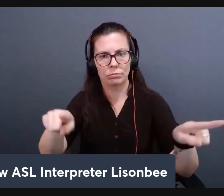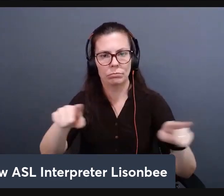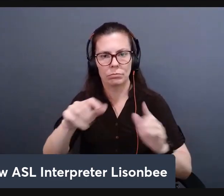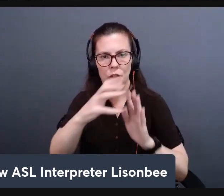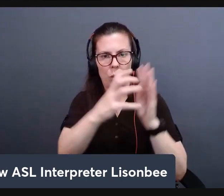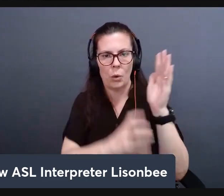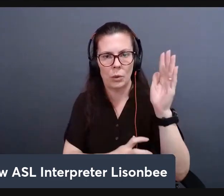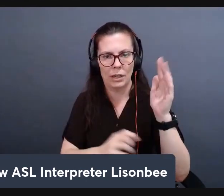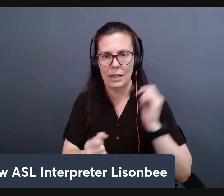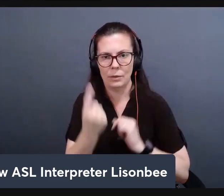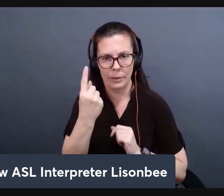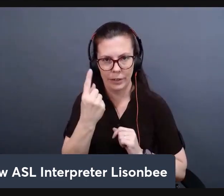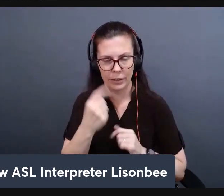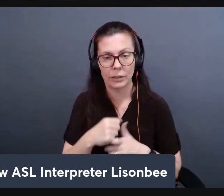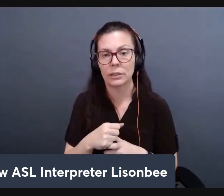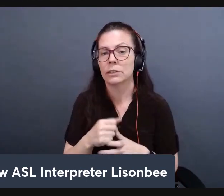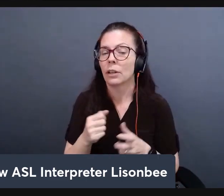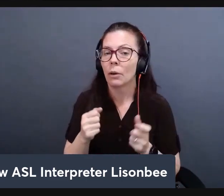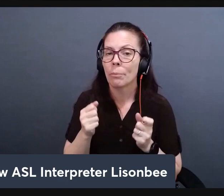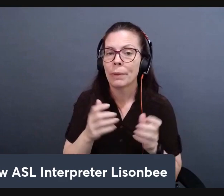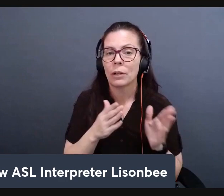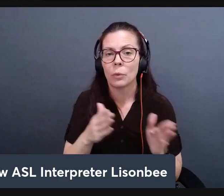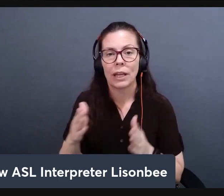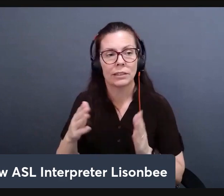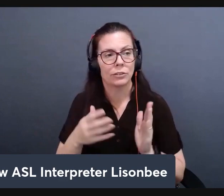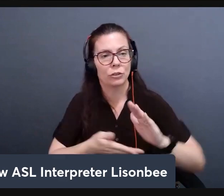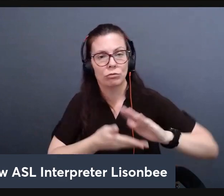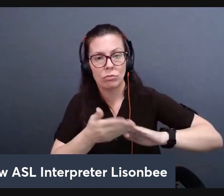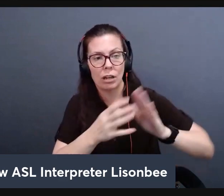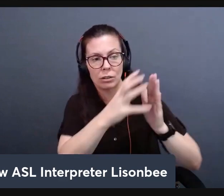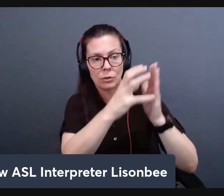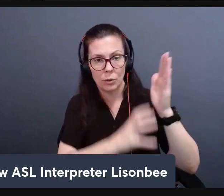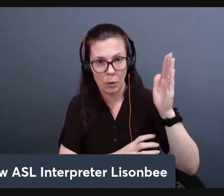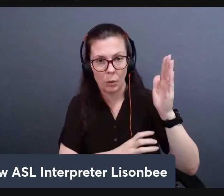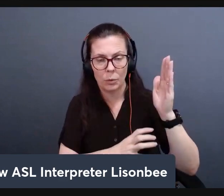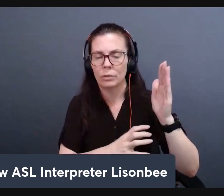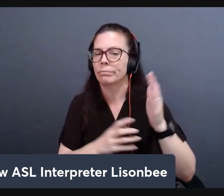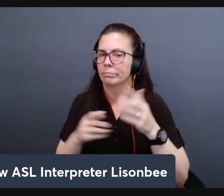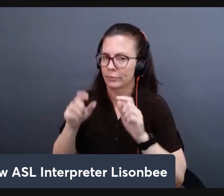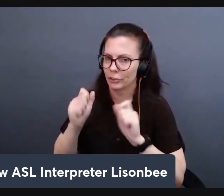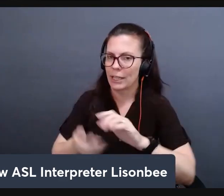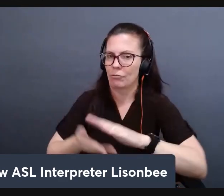And so, as many ways as there are to run code, there are actually ways to run containers.